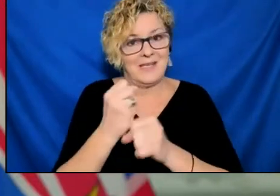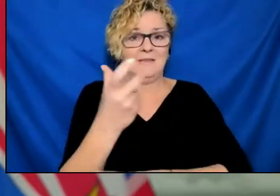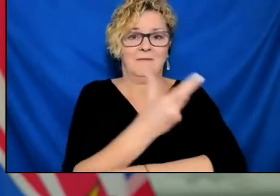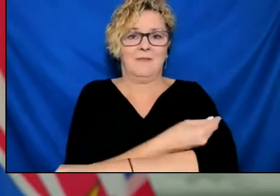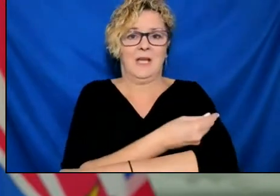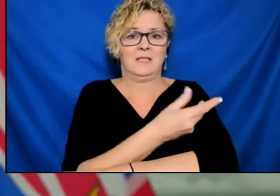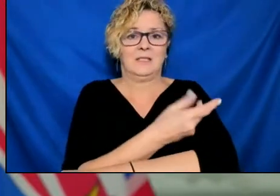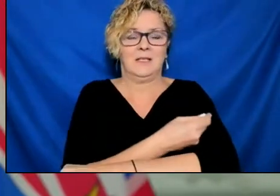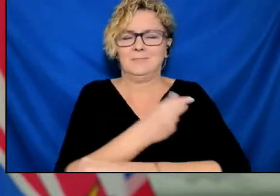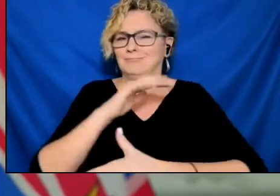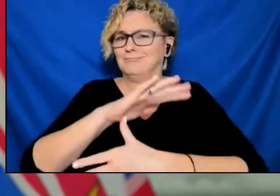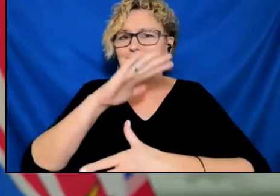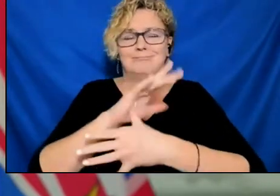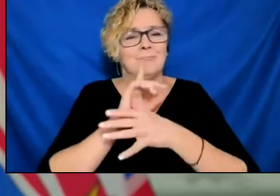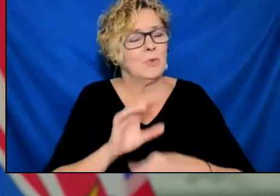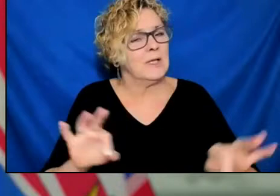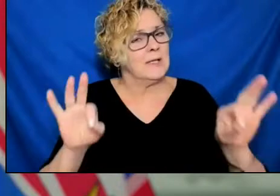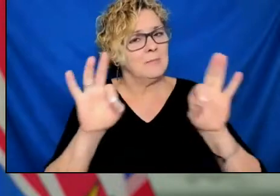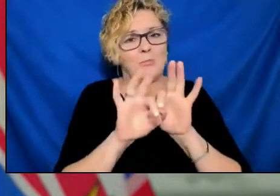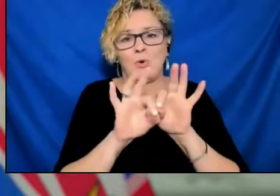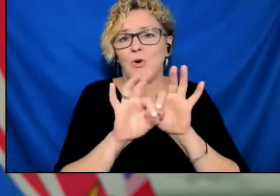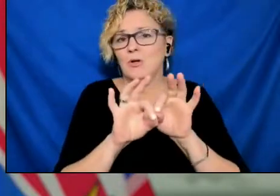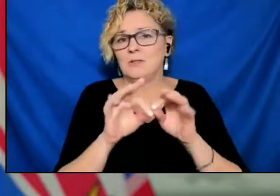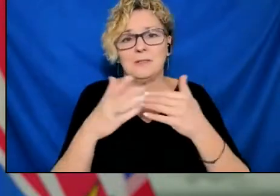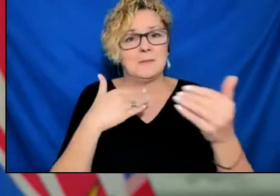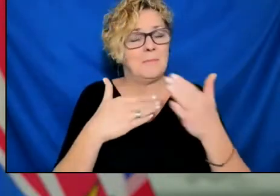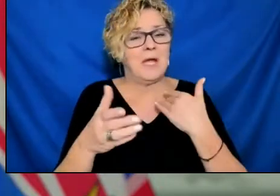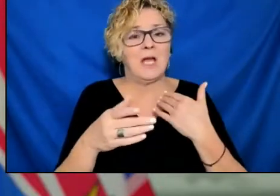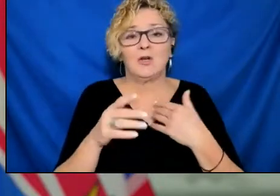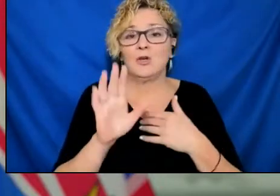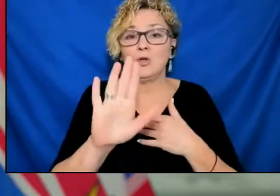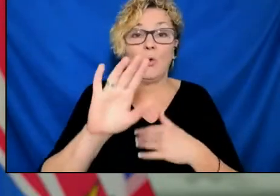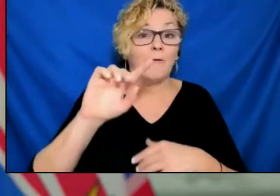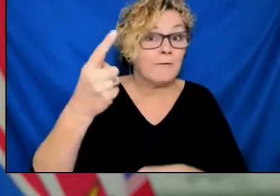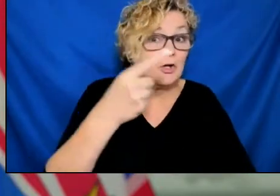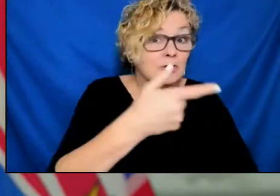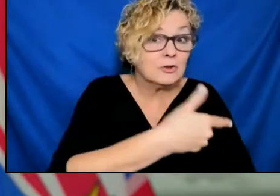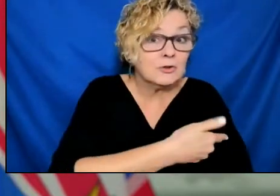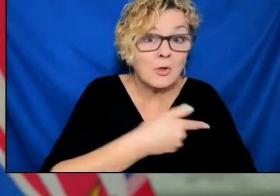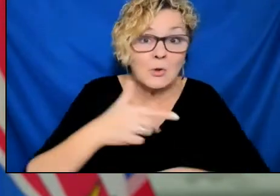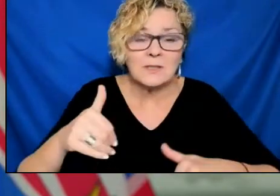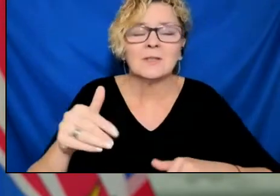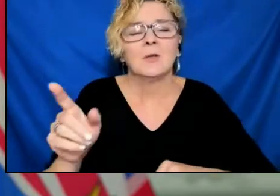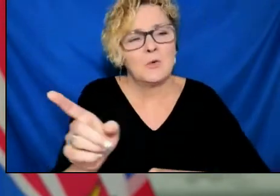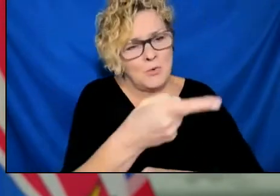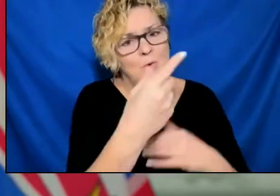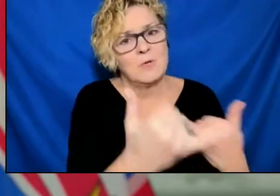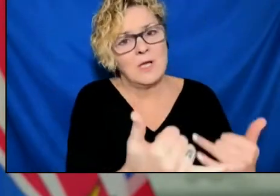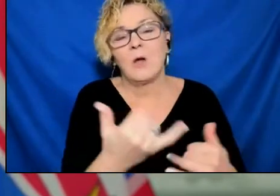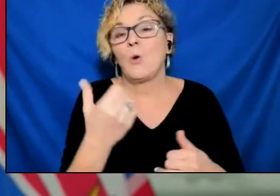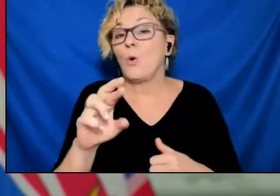now, whether it's your first dose, your second dose, or when you're invited for your booster